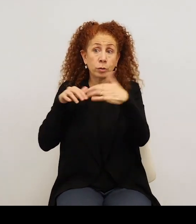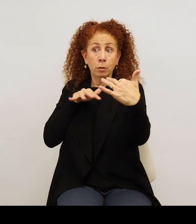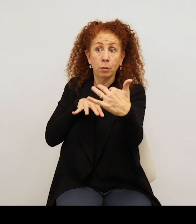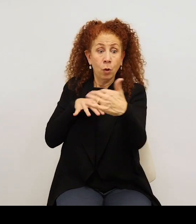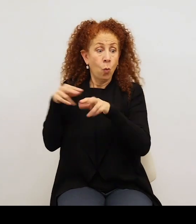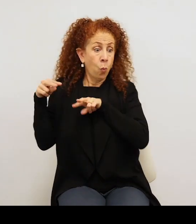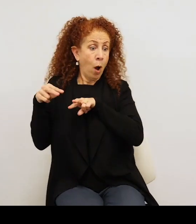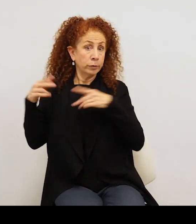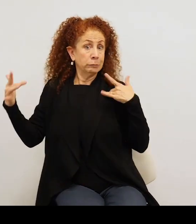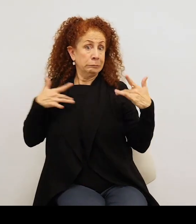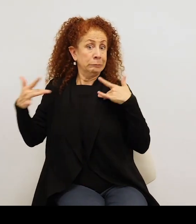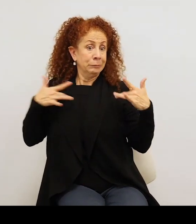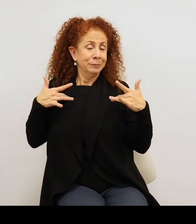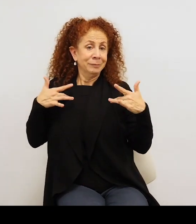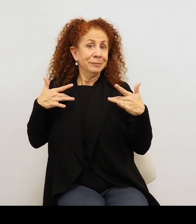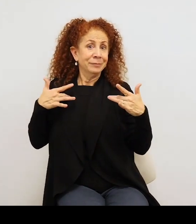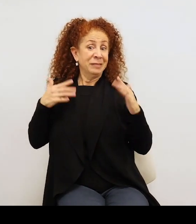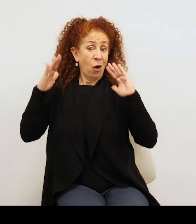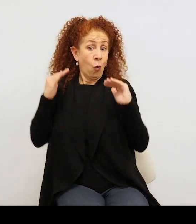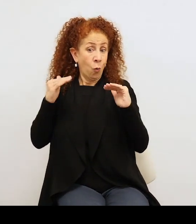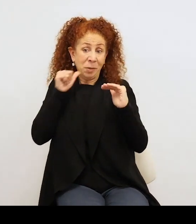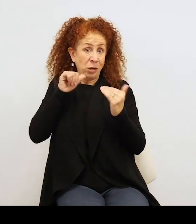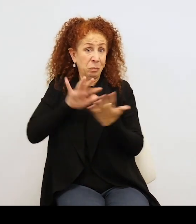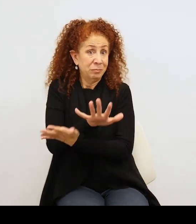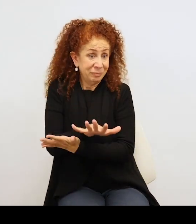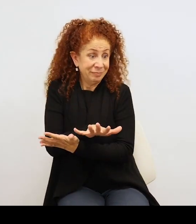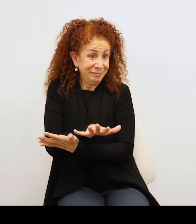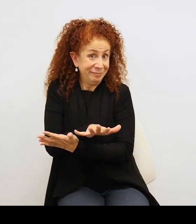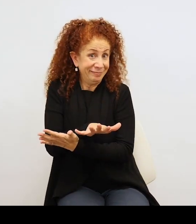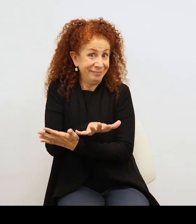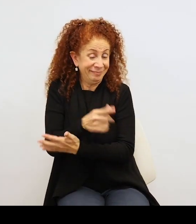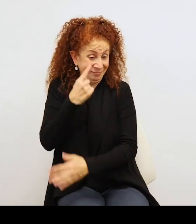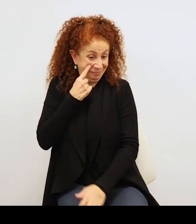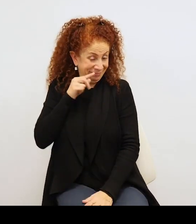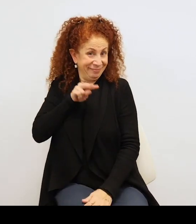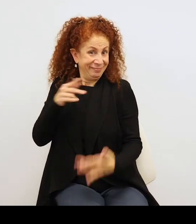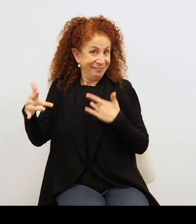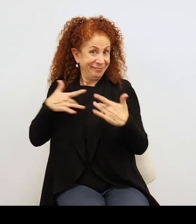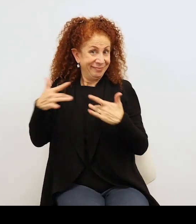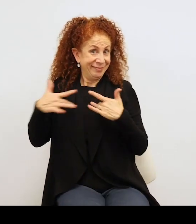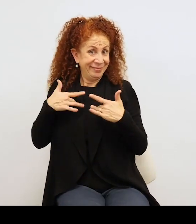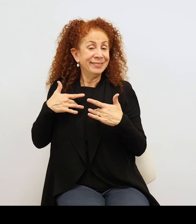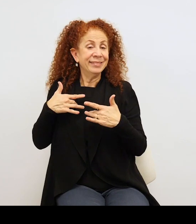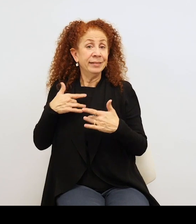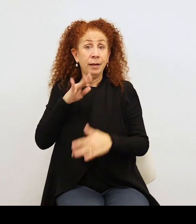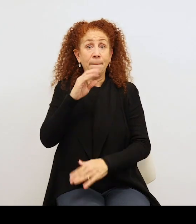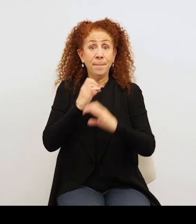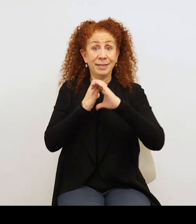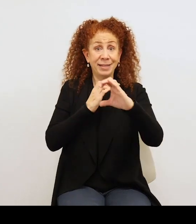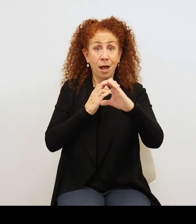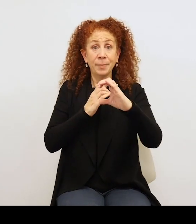And we were like, I hope we don't see the end of this critter about to get run over. And there was a bus coming, and he actually went back.